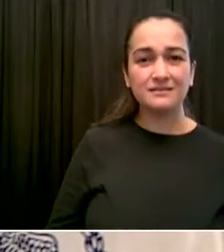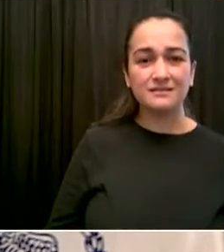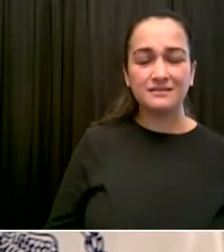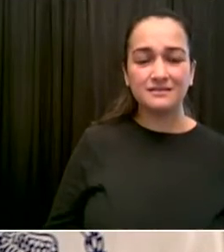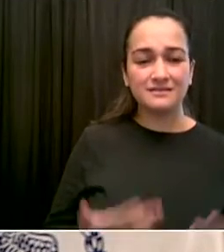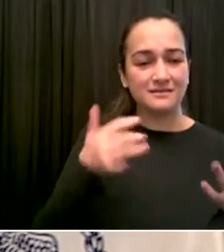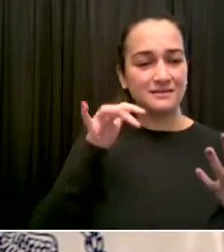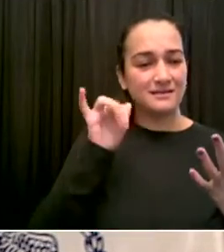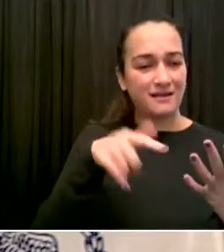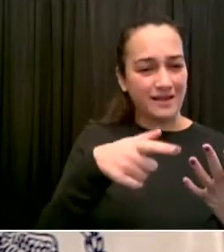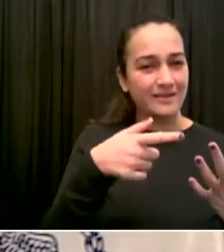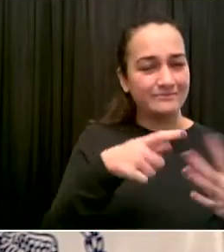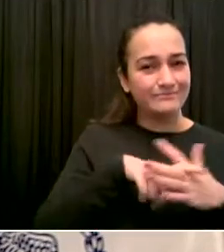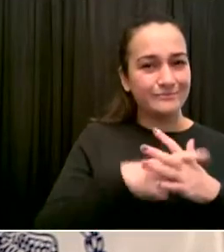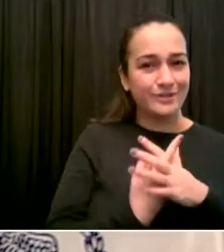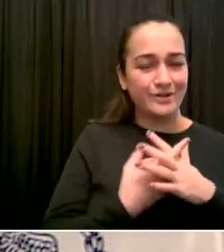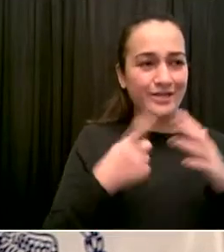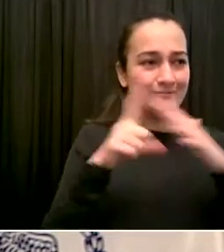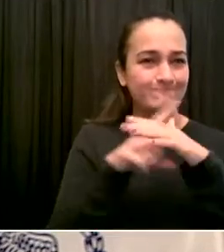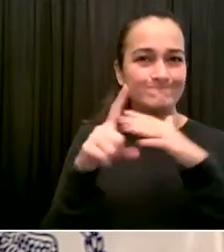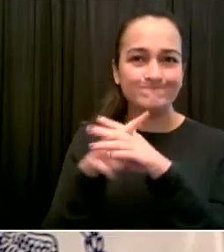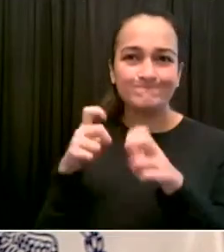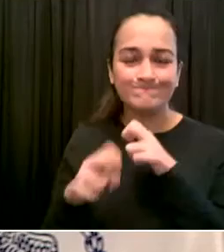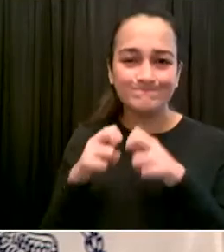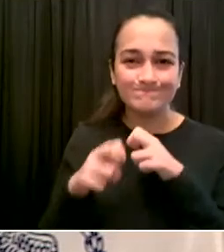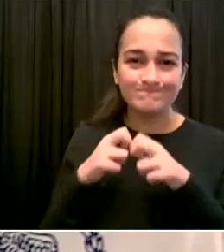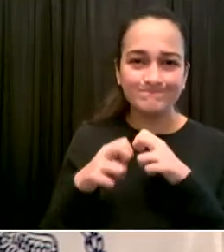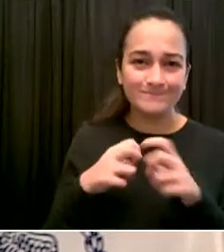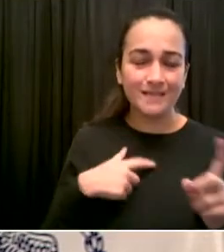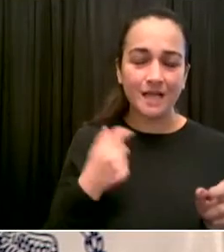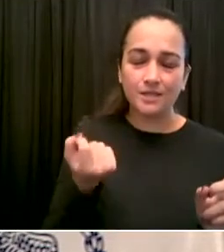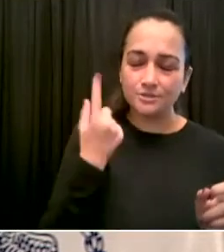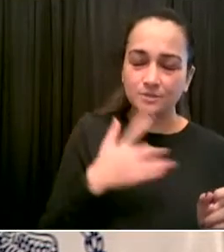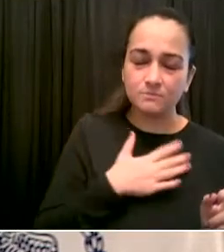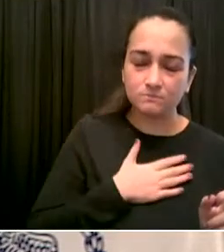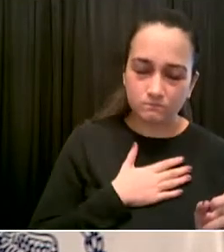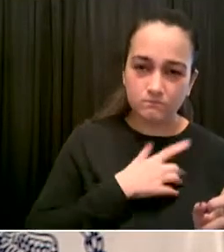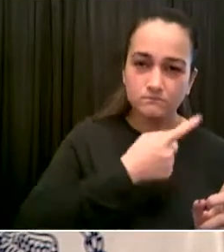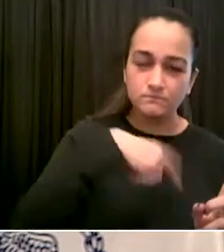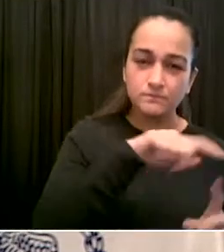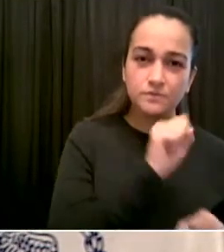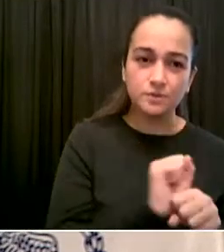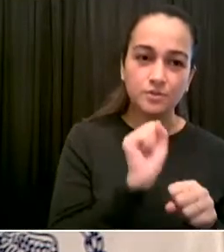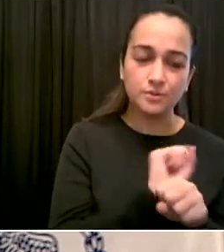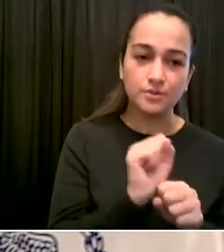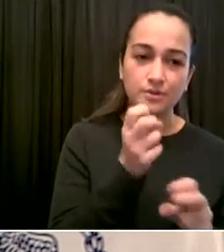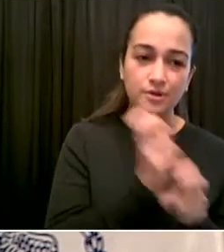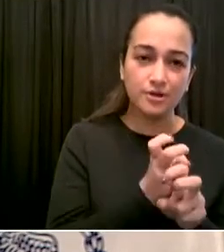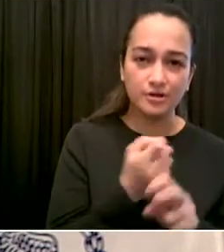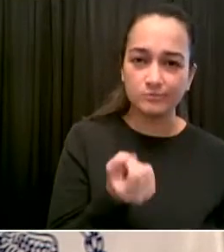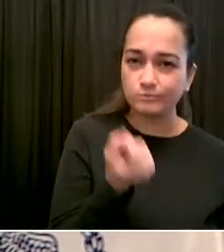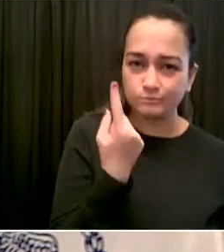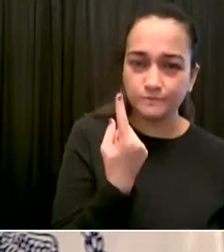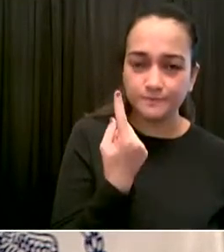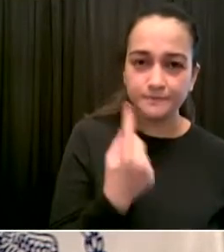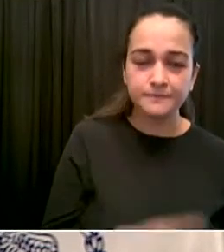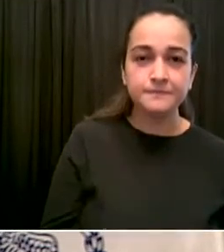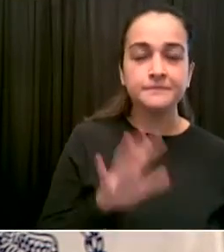OF THE PEOPLE WHO RKWOED AT RIKERS. AND THEN VACCINATION LEVELS